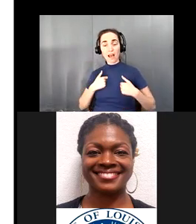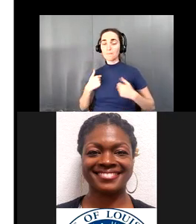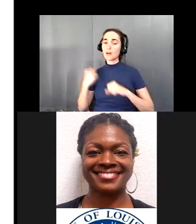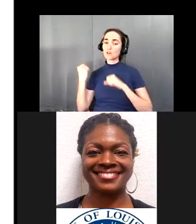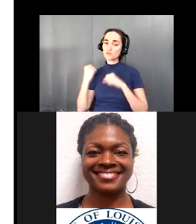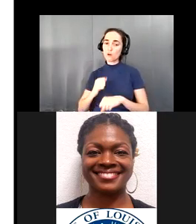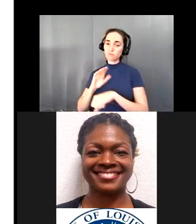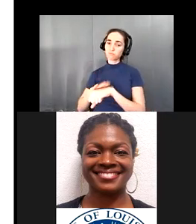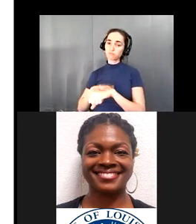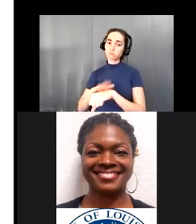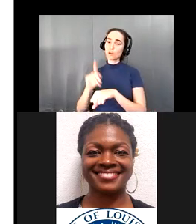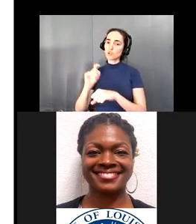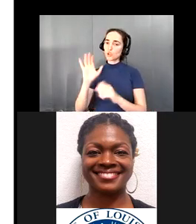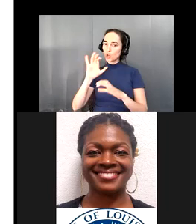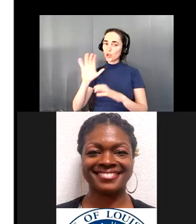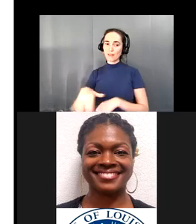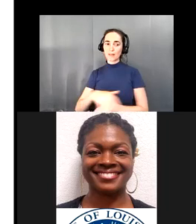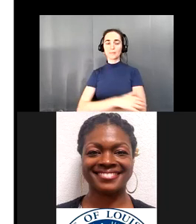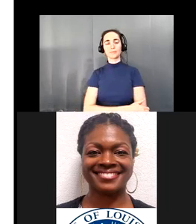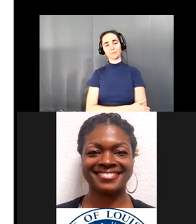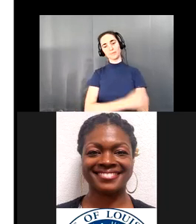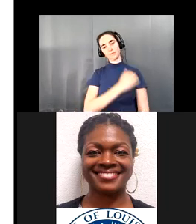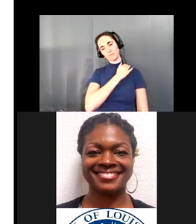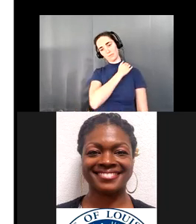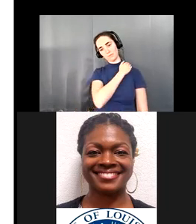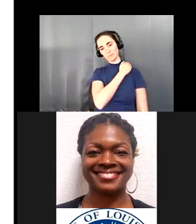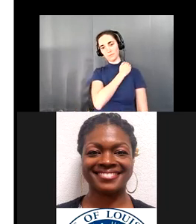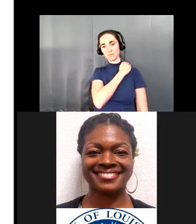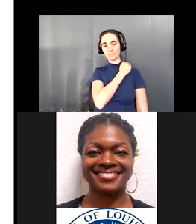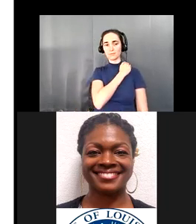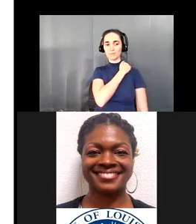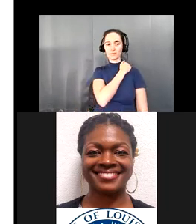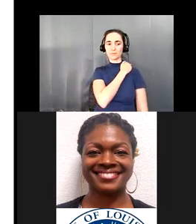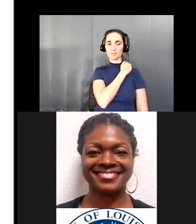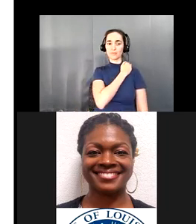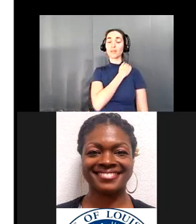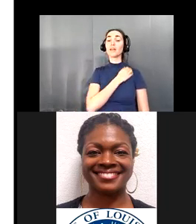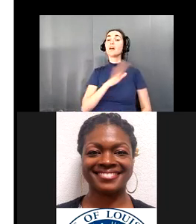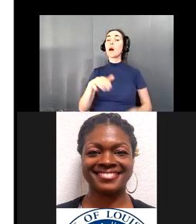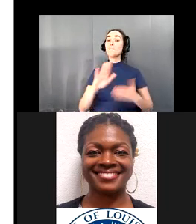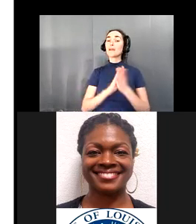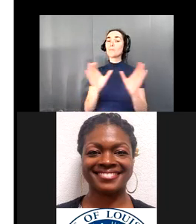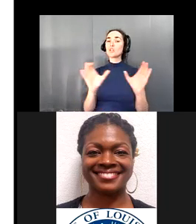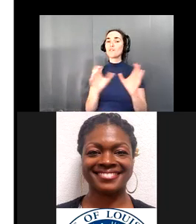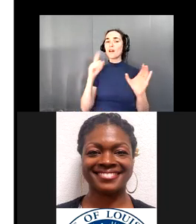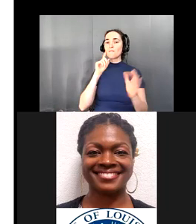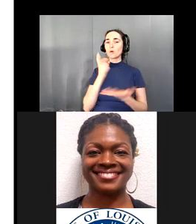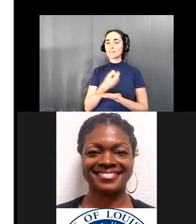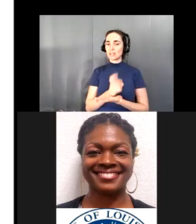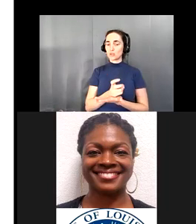into those. 16:24:08 All right, and I say listen become seizure first aid certified. My daughter has intractable epilepsy there's nothing worse